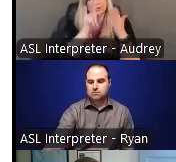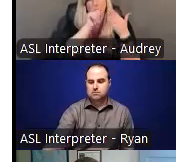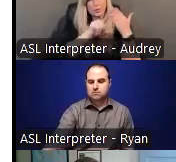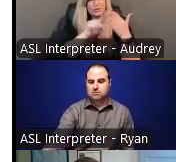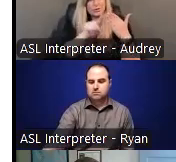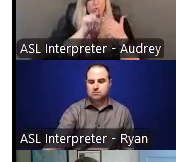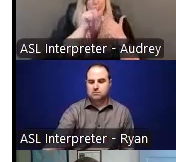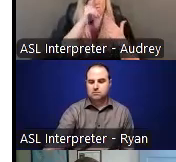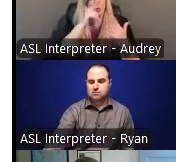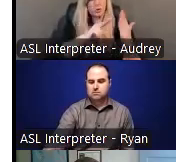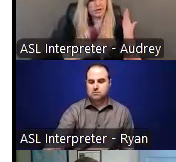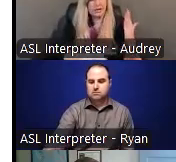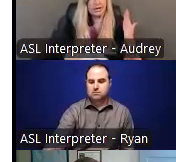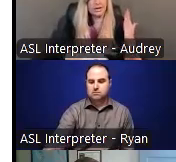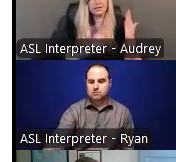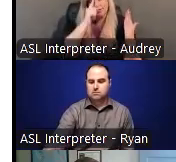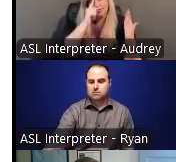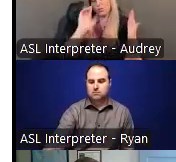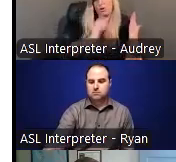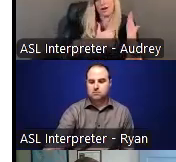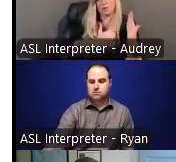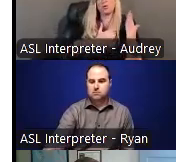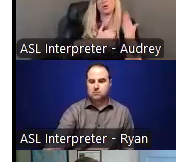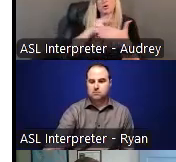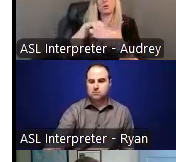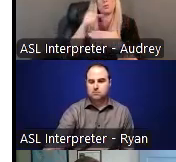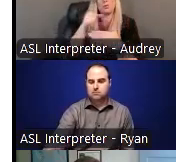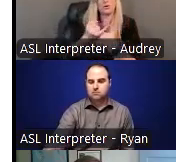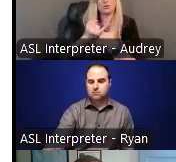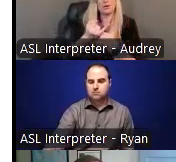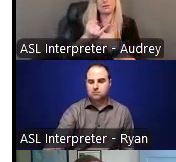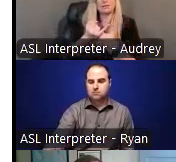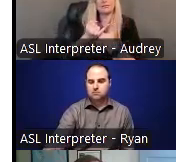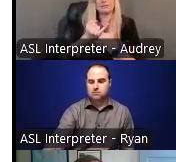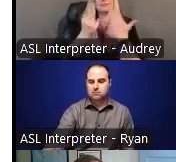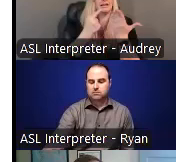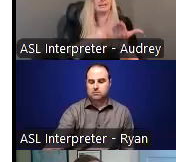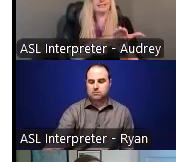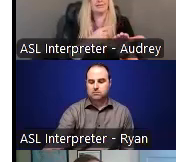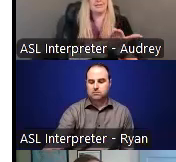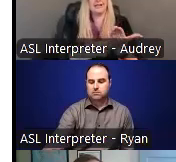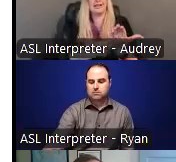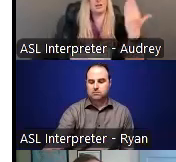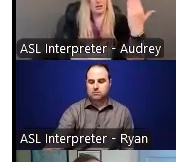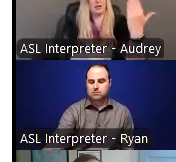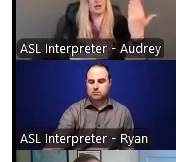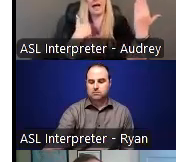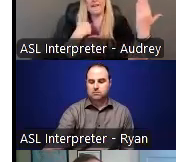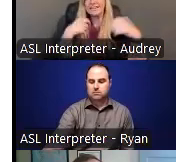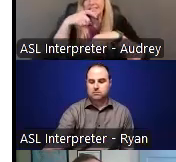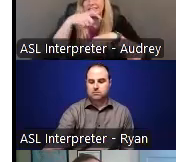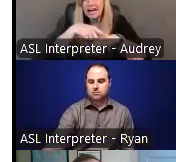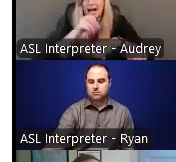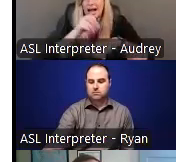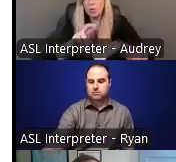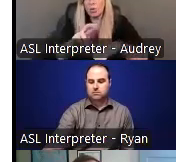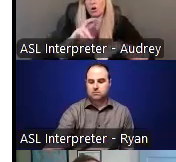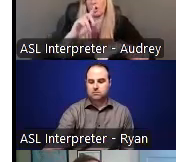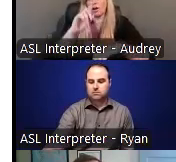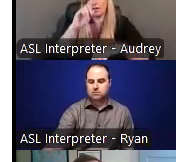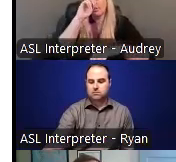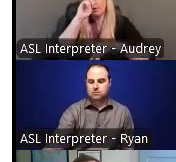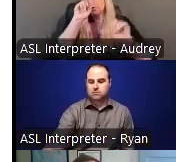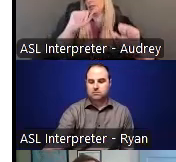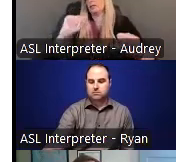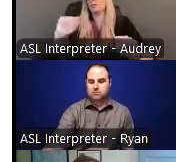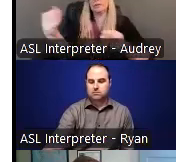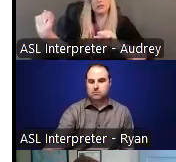want to do for our projects, we may not always have the time or the mental load capacity to do